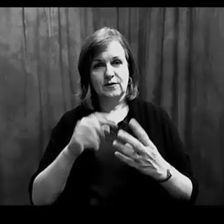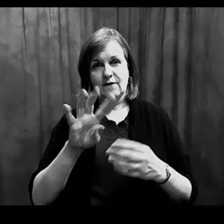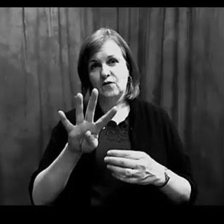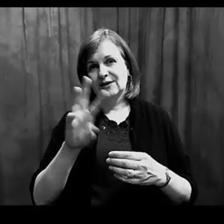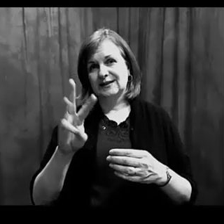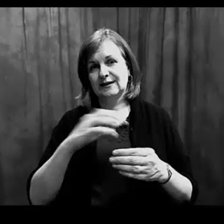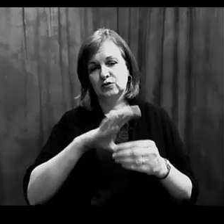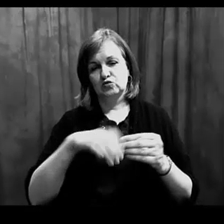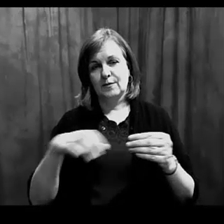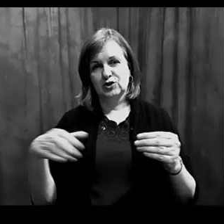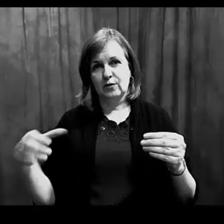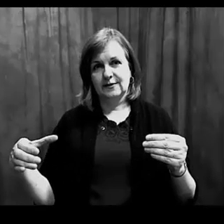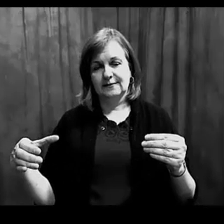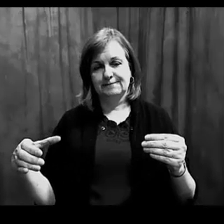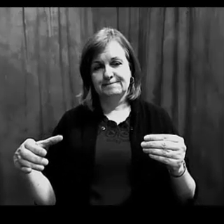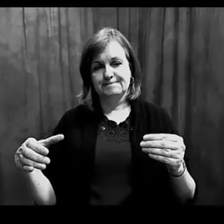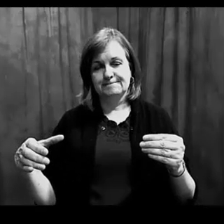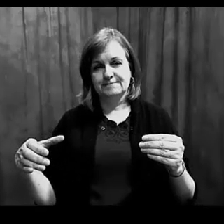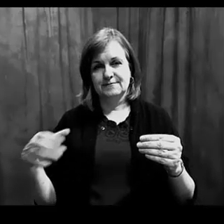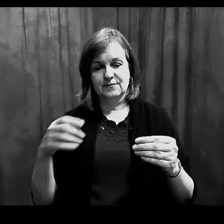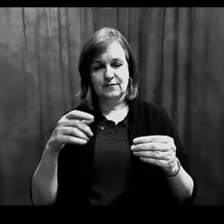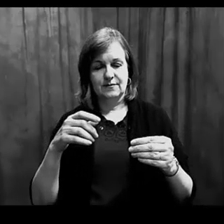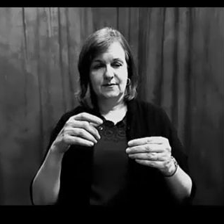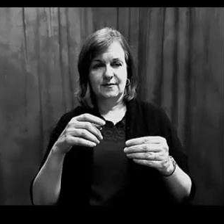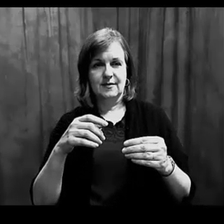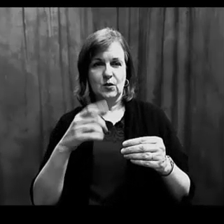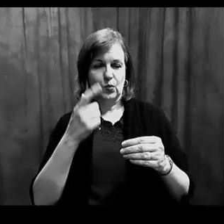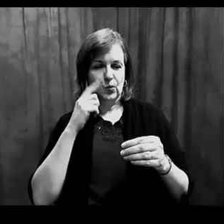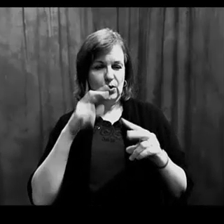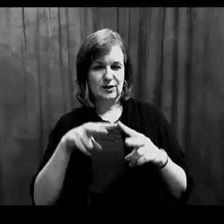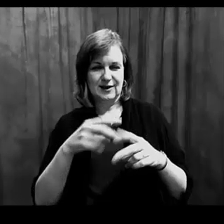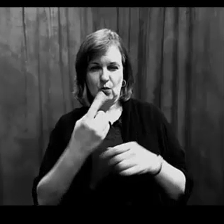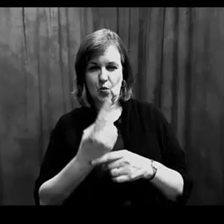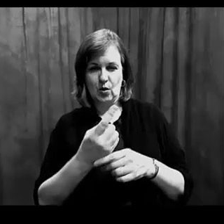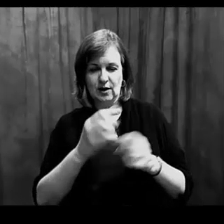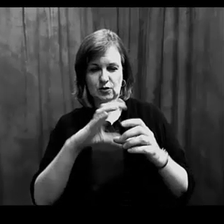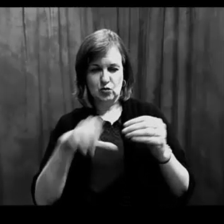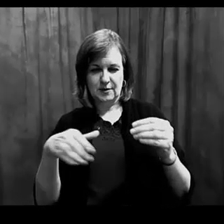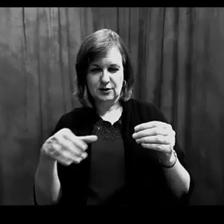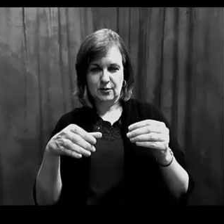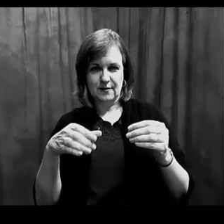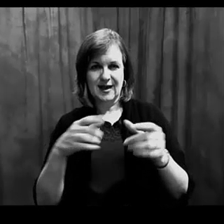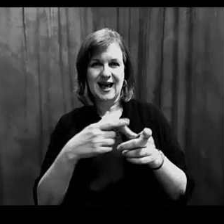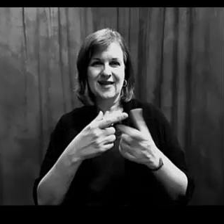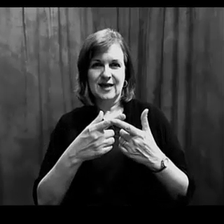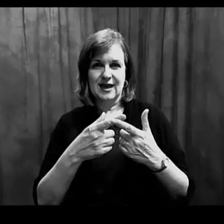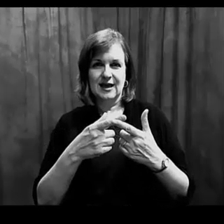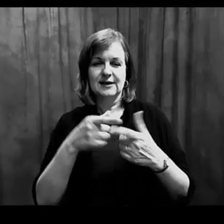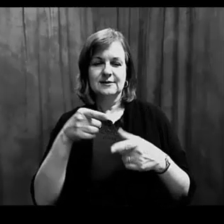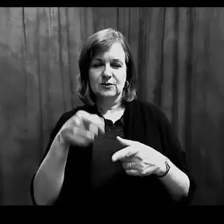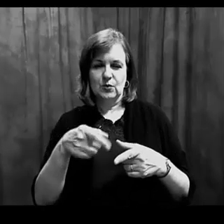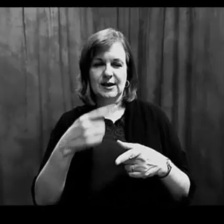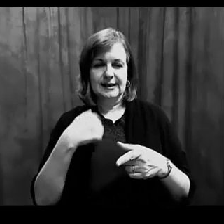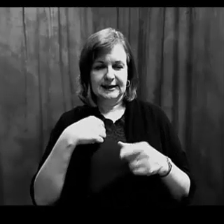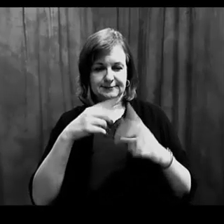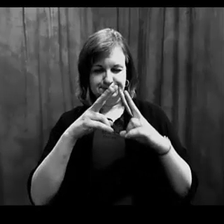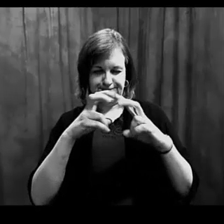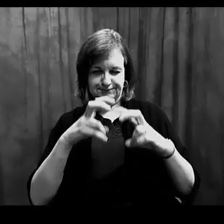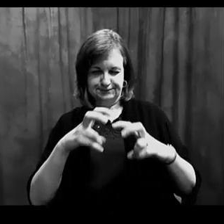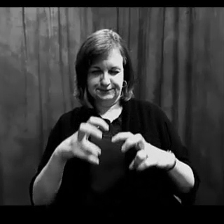when we look at those 46 chromosomes we can take each one -- all 46 and we can break it down